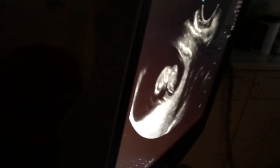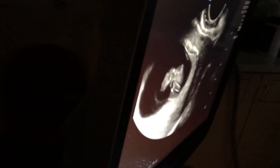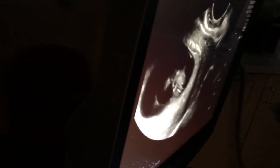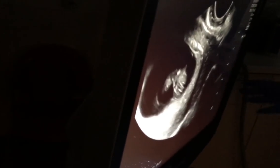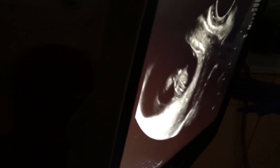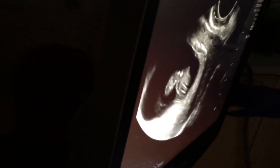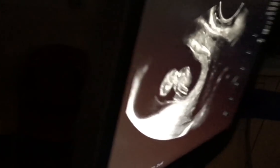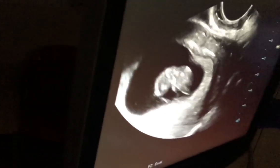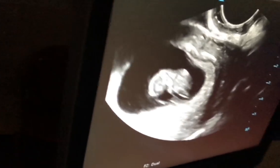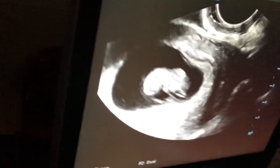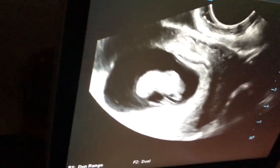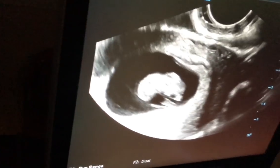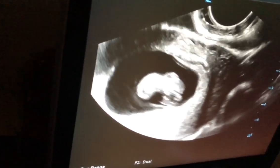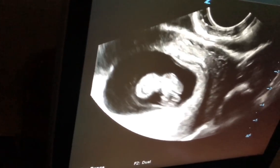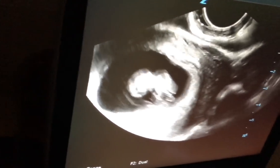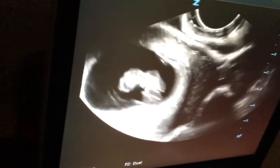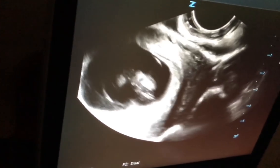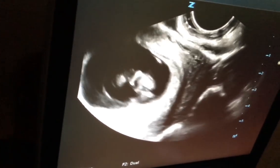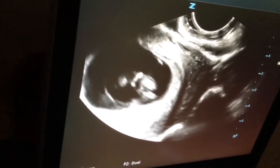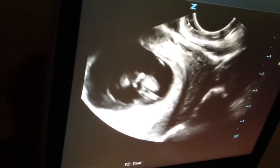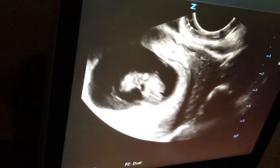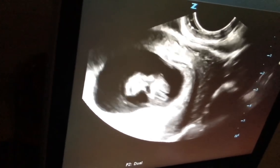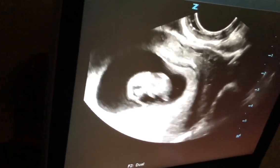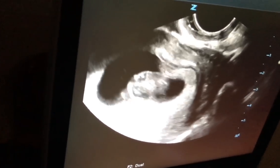AHHHHH!!!!! C: What the heck!?!